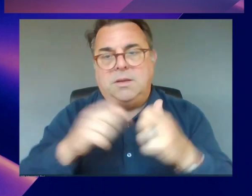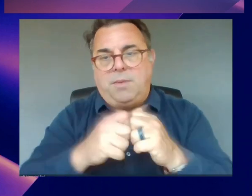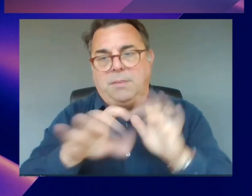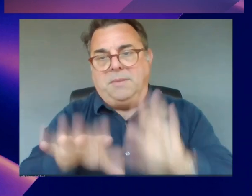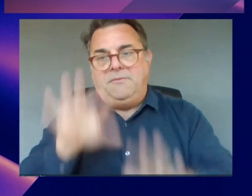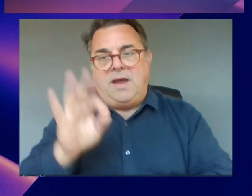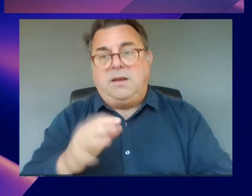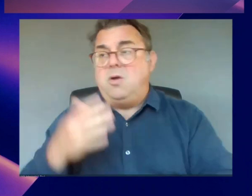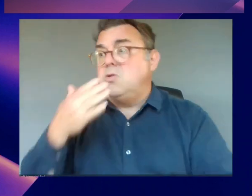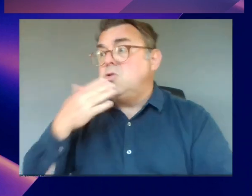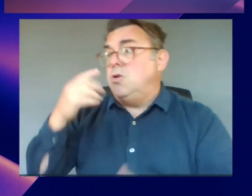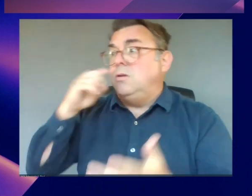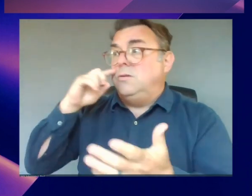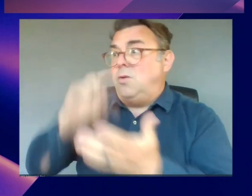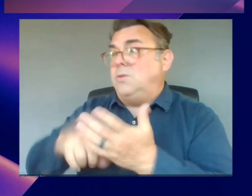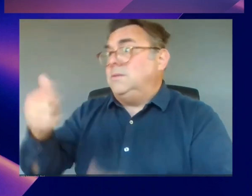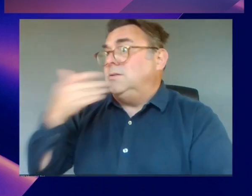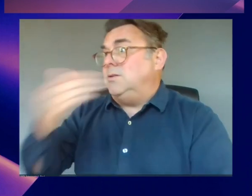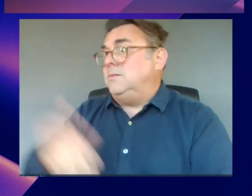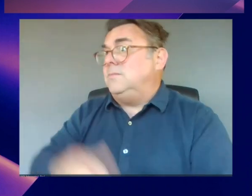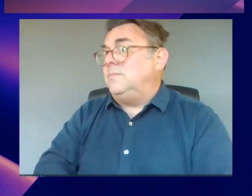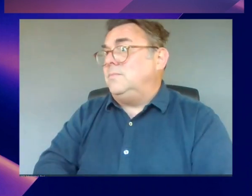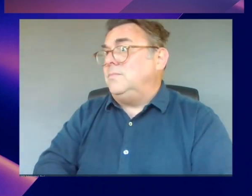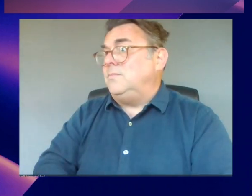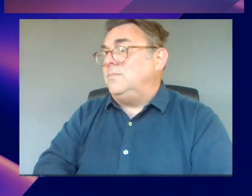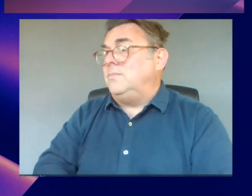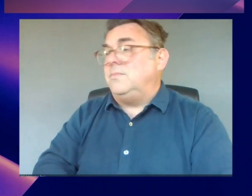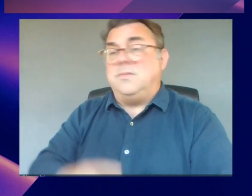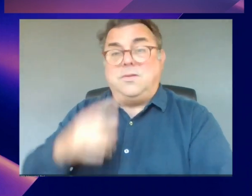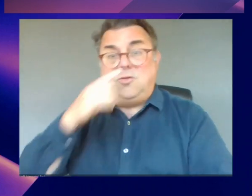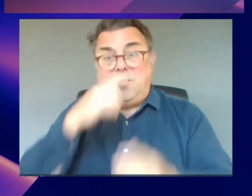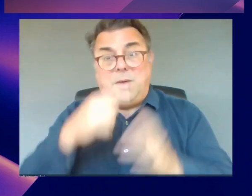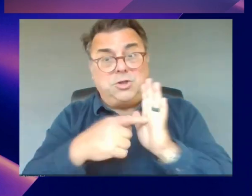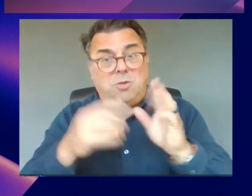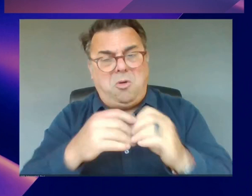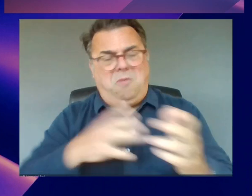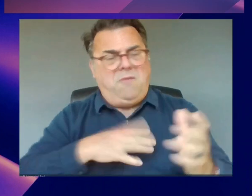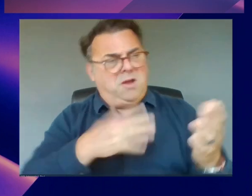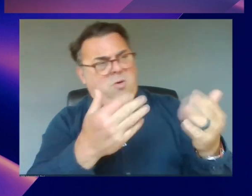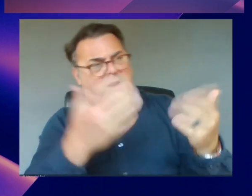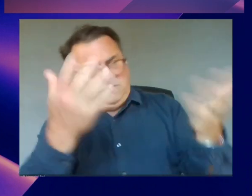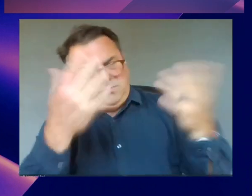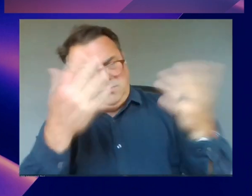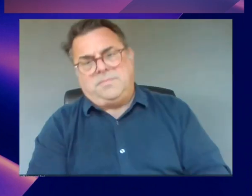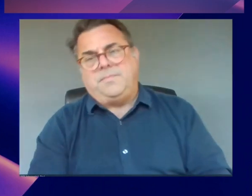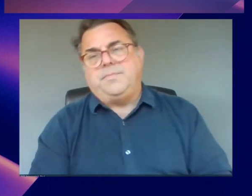Yeah, yeah, absolutely. If you don't mind, we'll continue with the demo. Yeah, go ahead. So what you guys again see